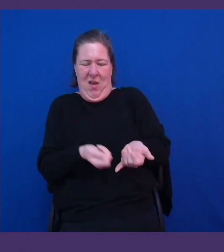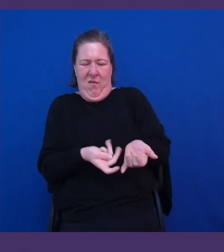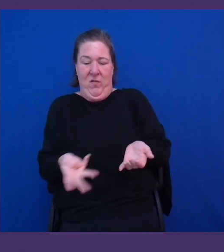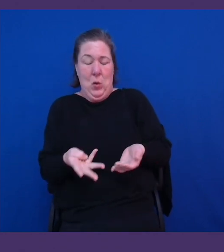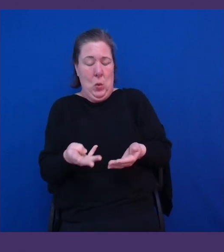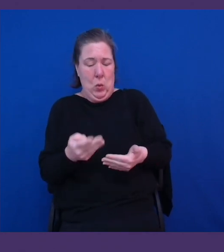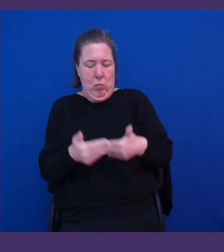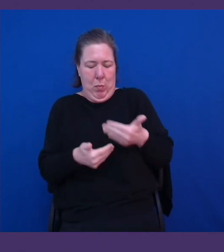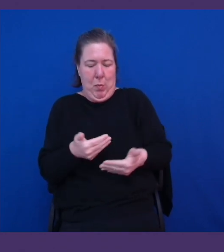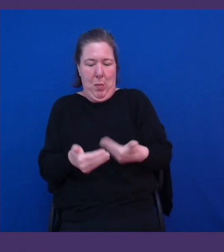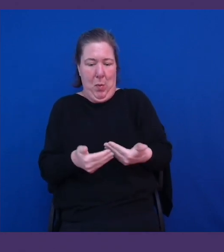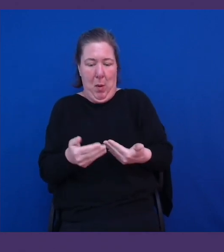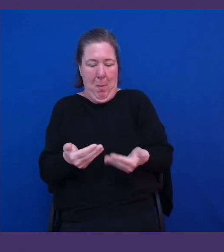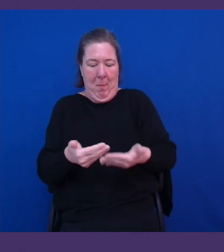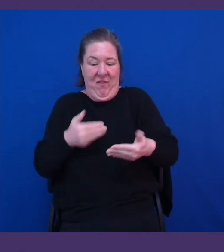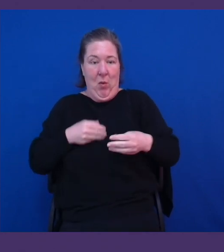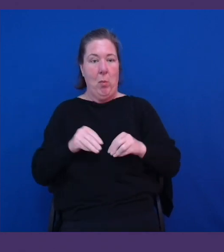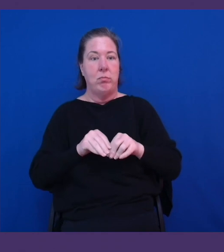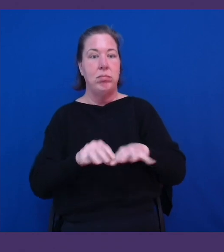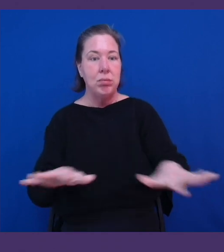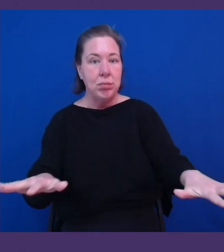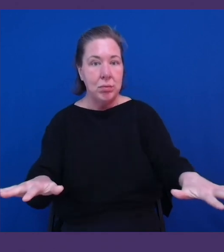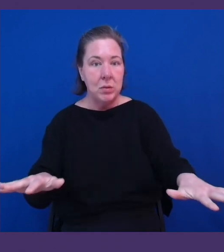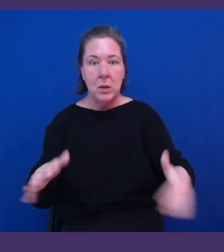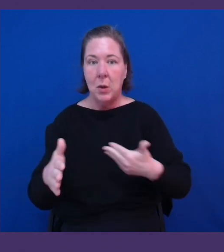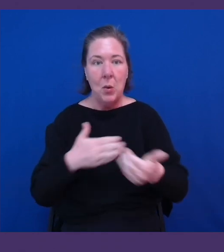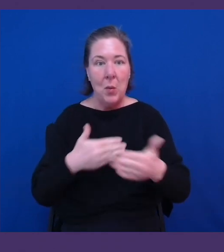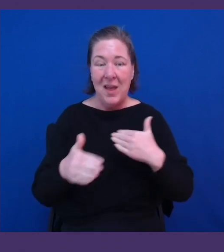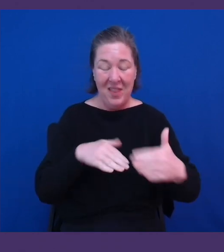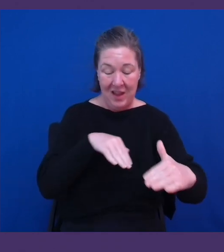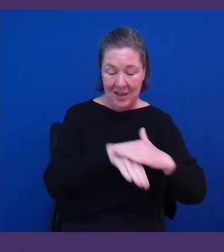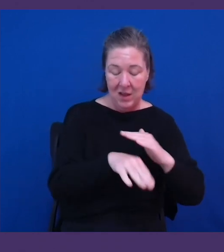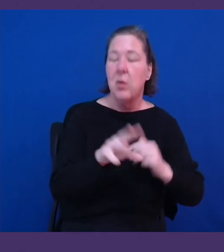So, in web accessibility, for example, for the longest time,